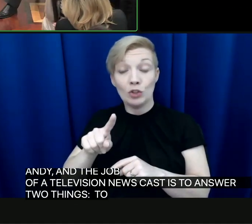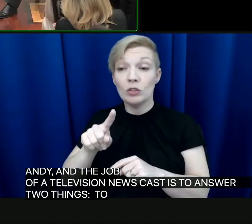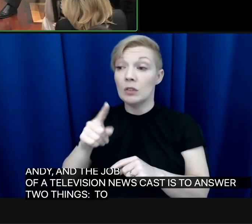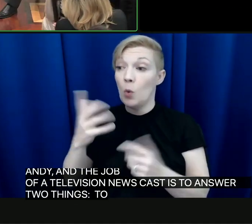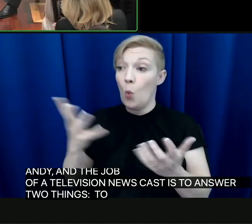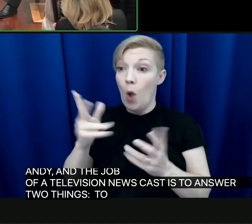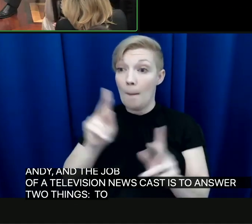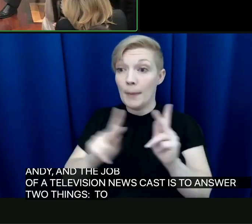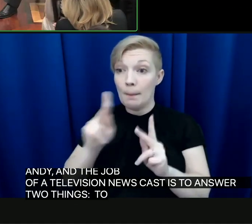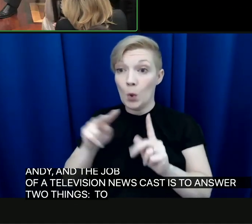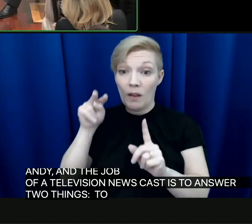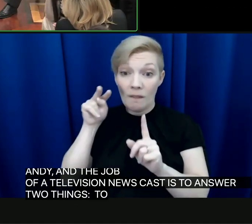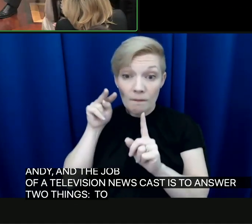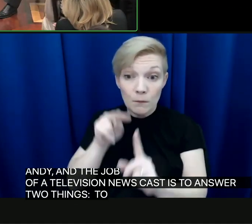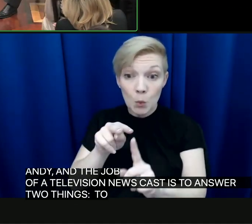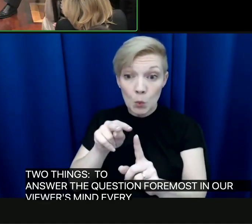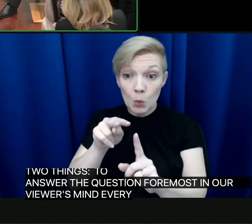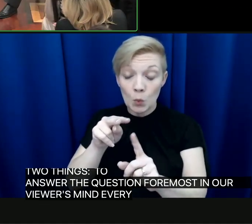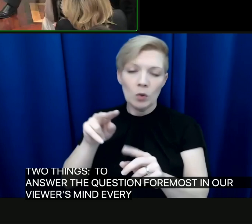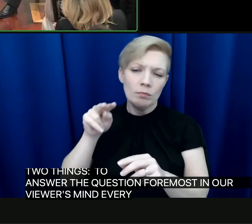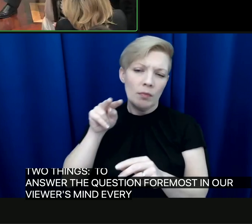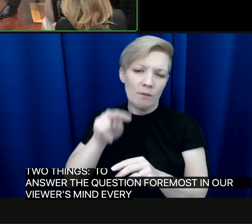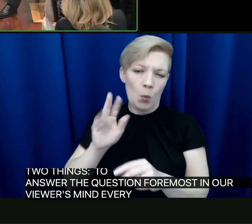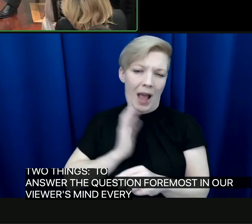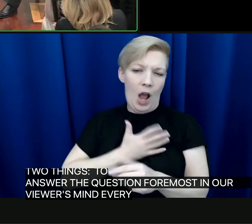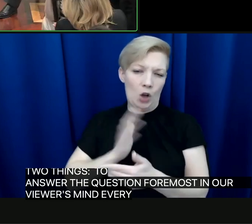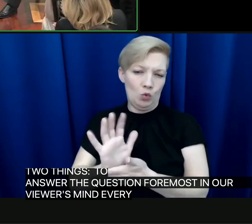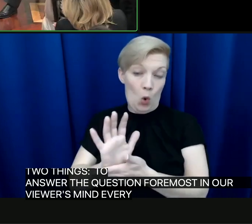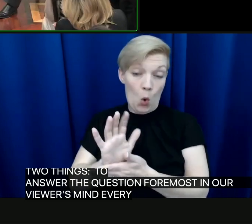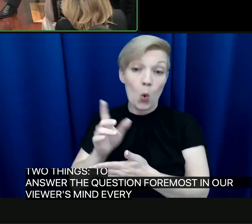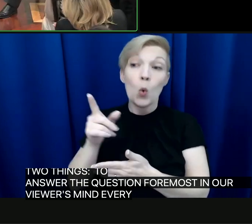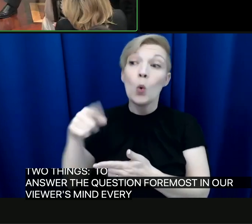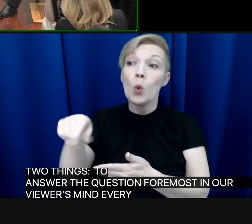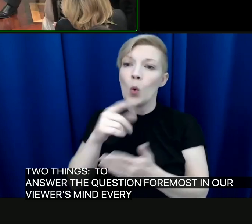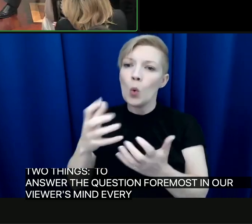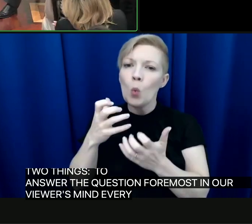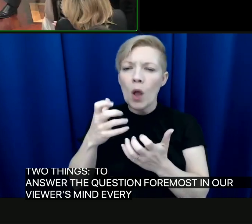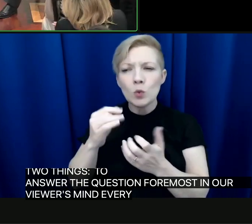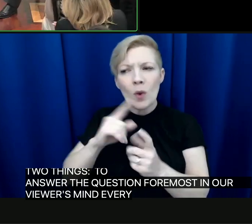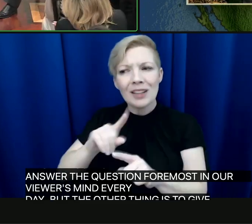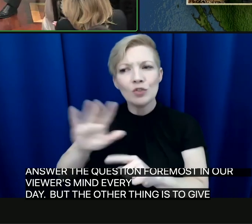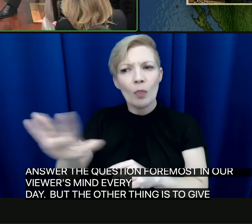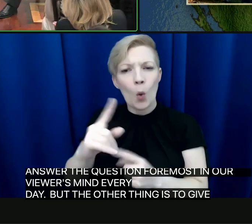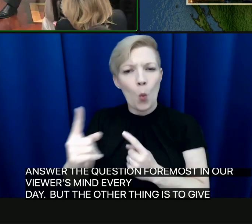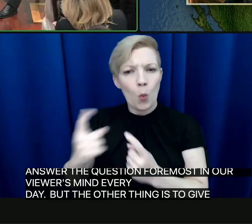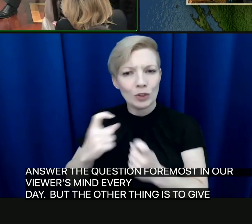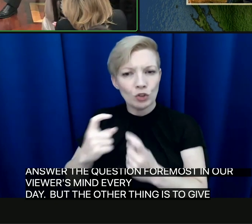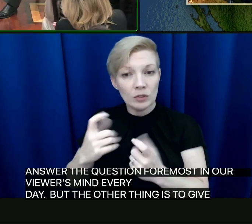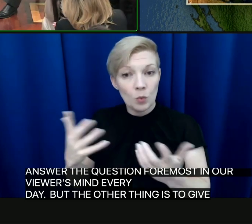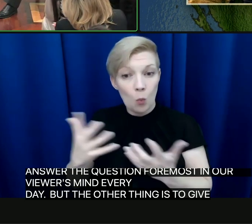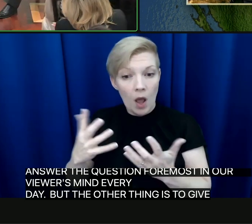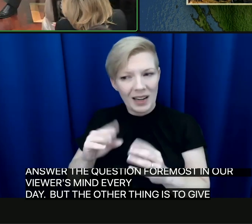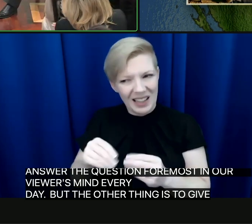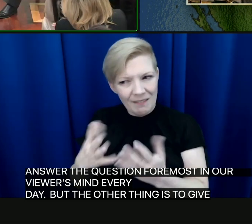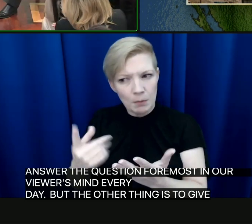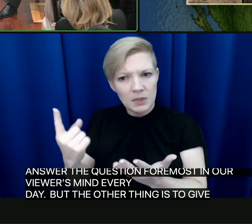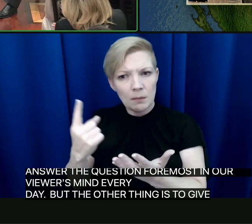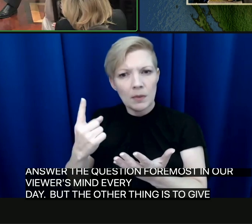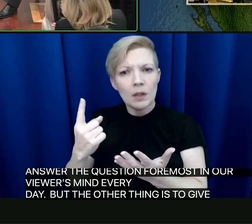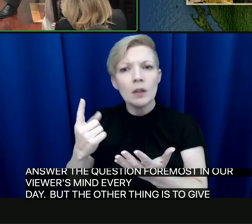But the other thing is to give them and again, this is dating it, to give them something that'll make them sound really smart.